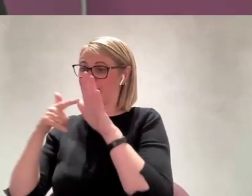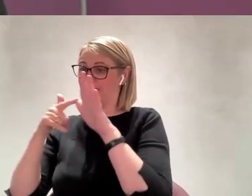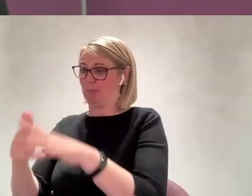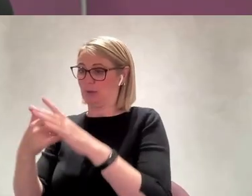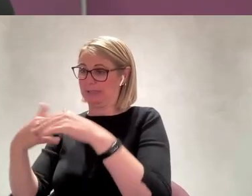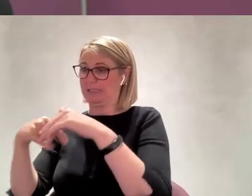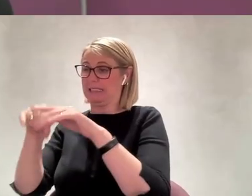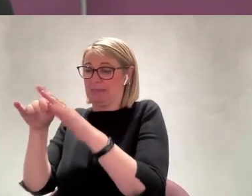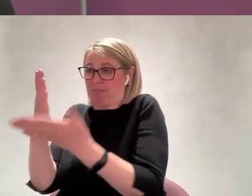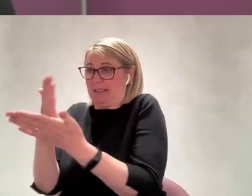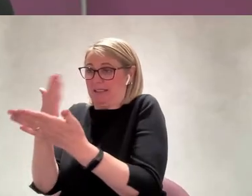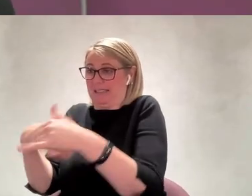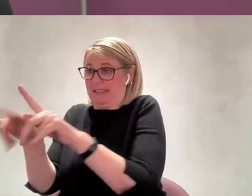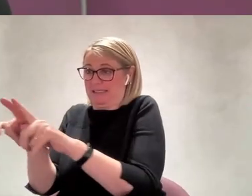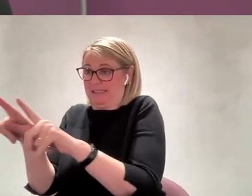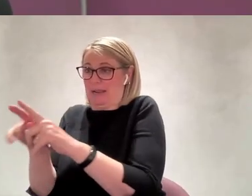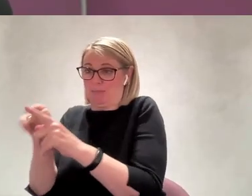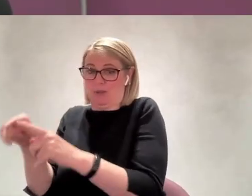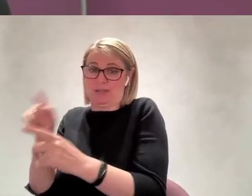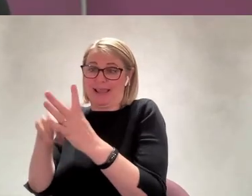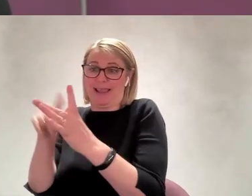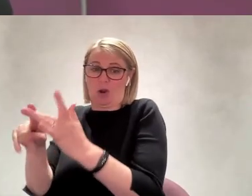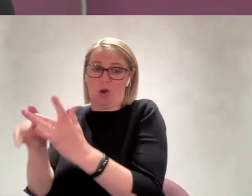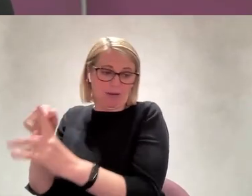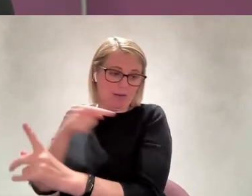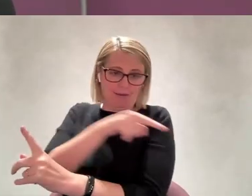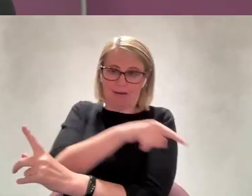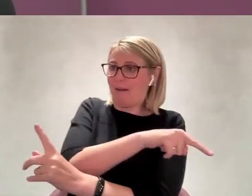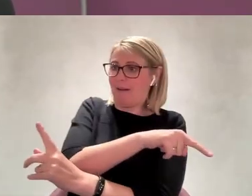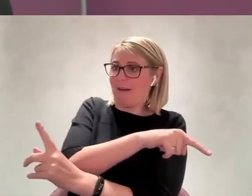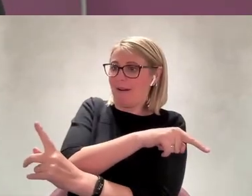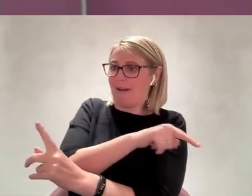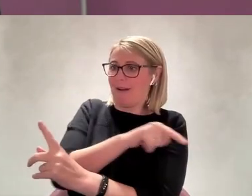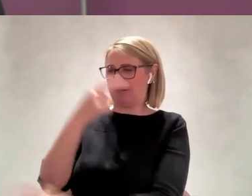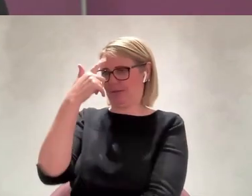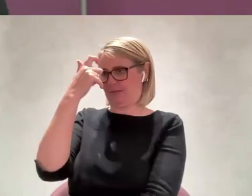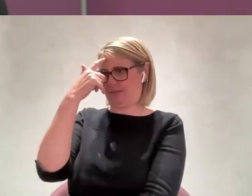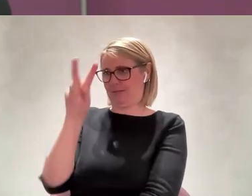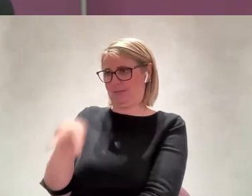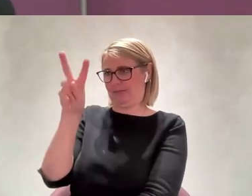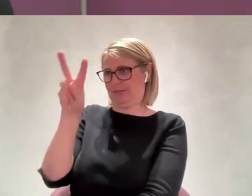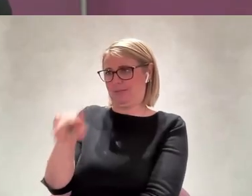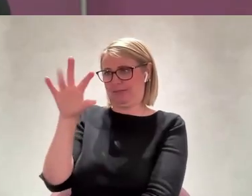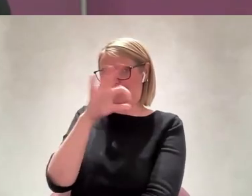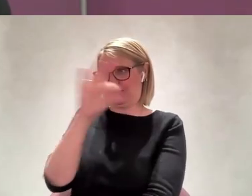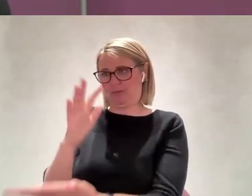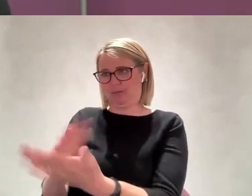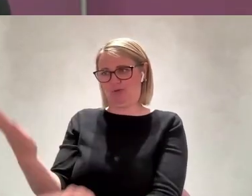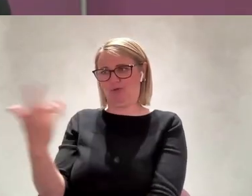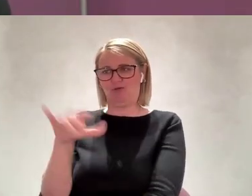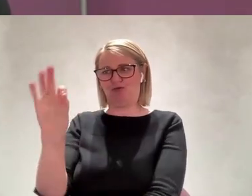either verbatim or very close to the AI response, that can then lead them to have a bit of suspicion that potentially they're not being truthful.